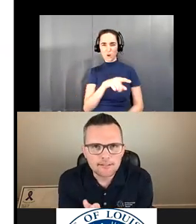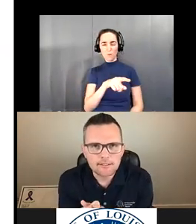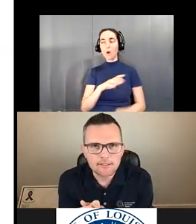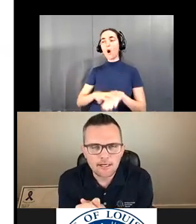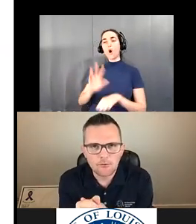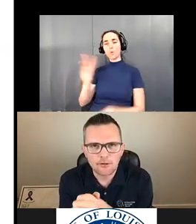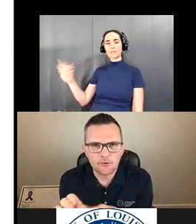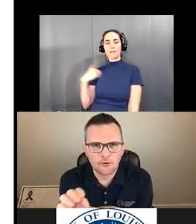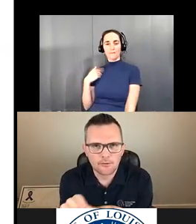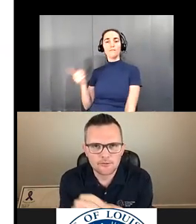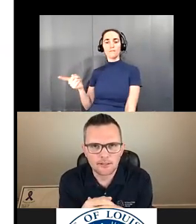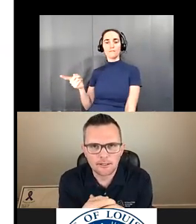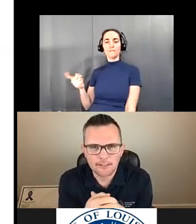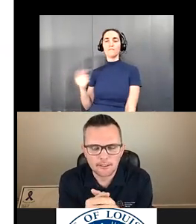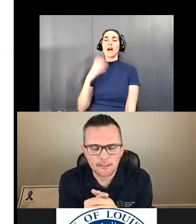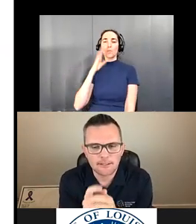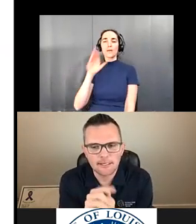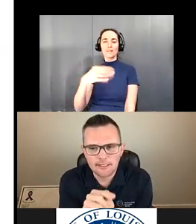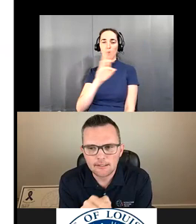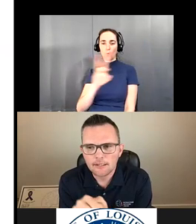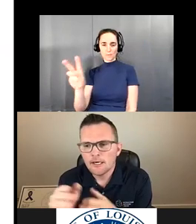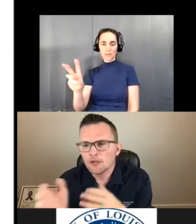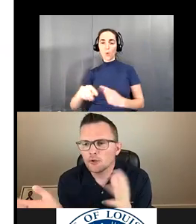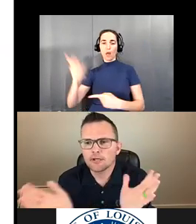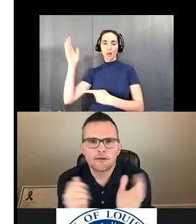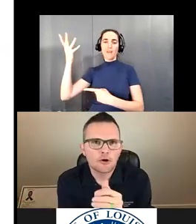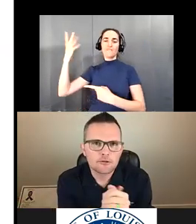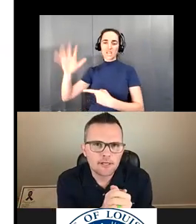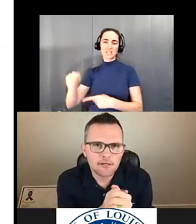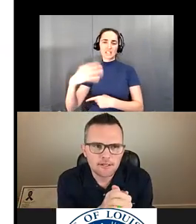as I said I will give you our website link at the end. You can download as many of these